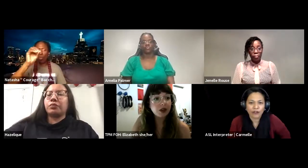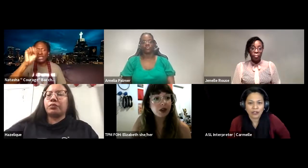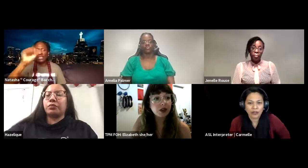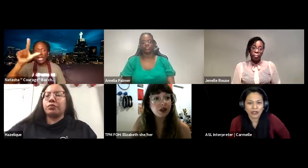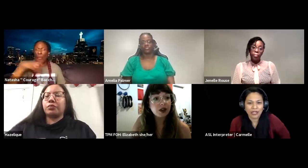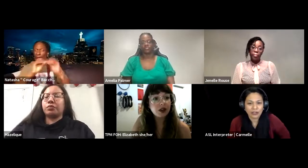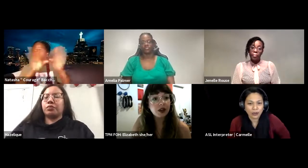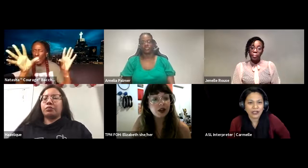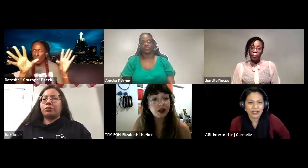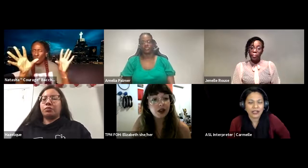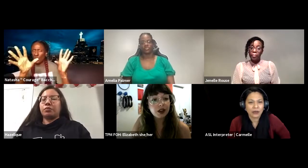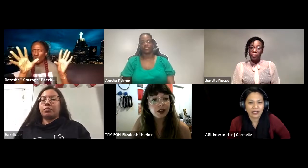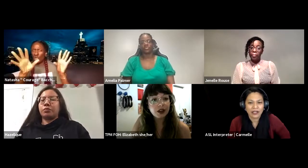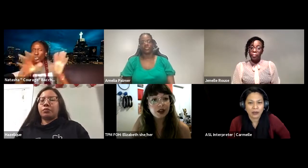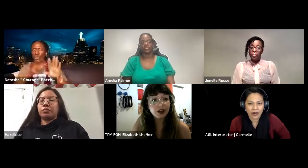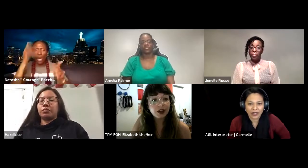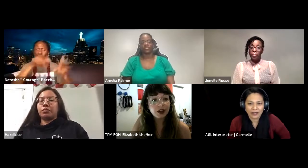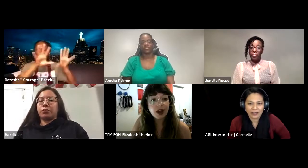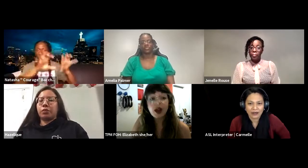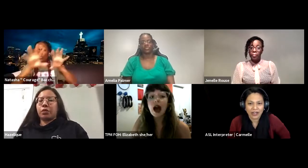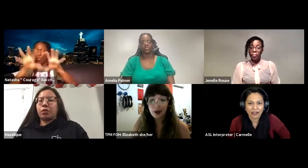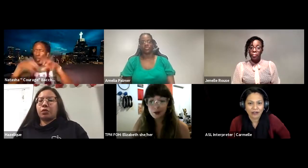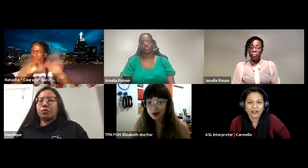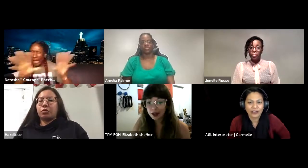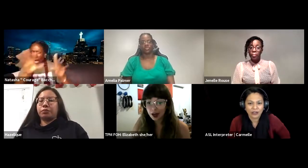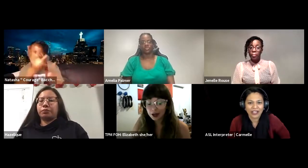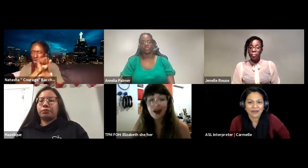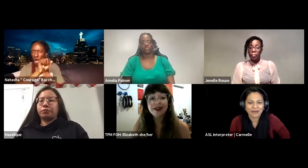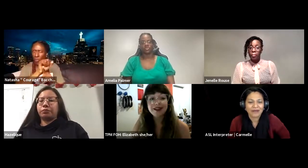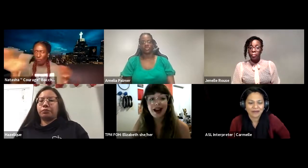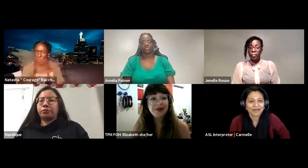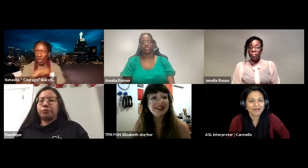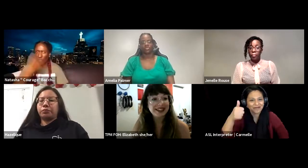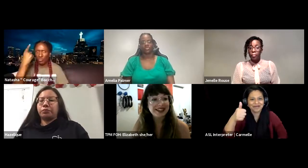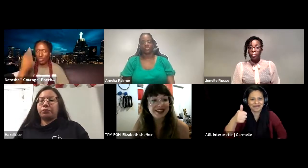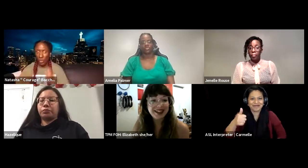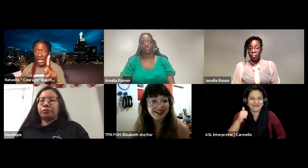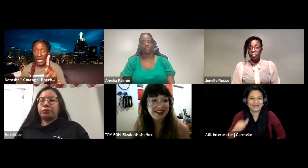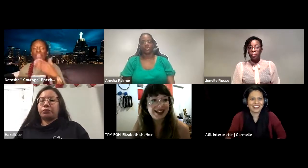with Dominique the last point and then we'll take the break right after they're done. - right amazing sounds good thank you.